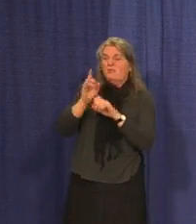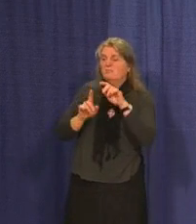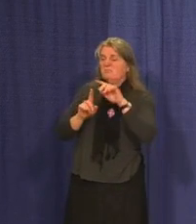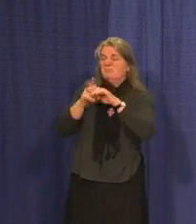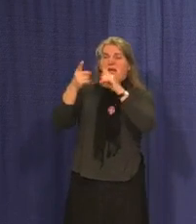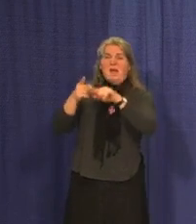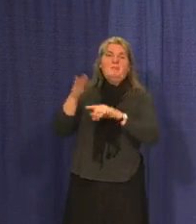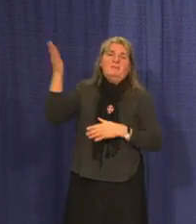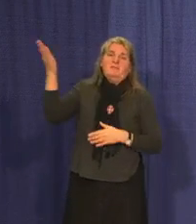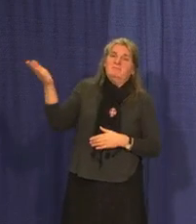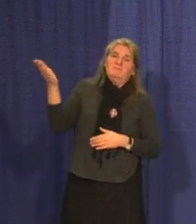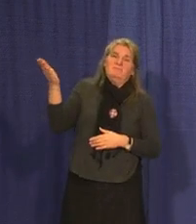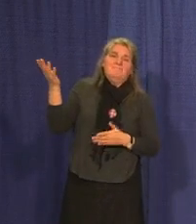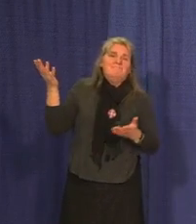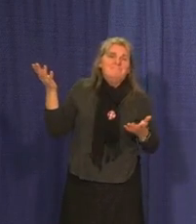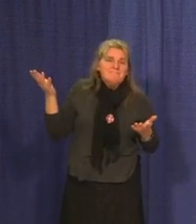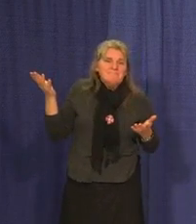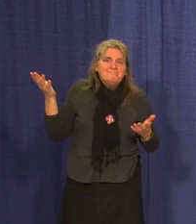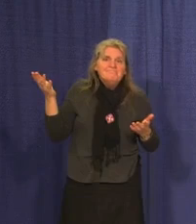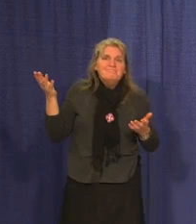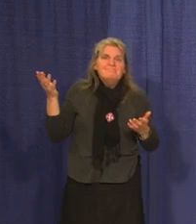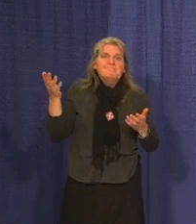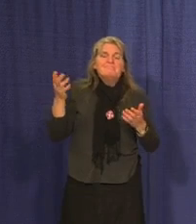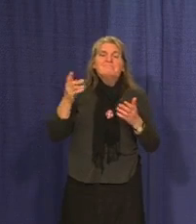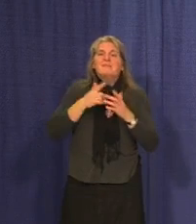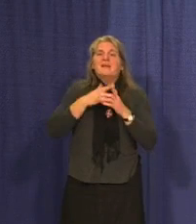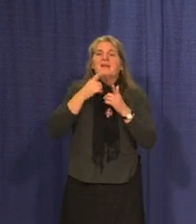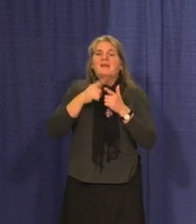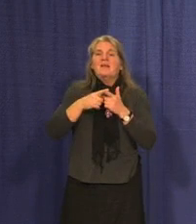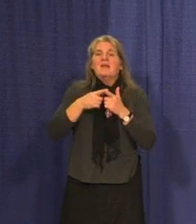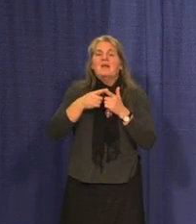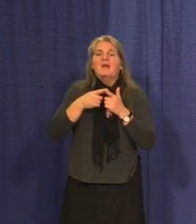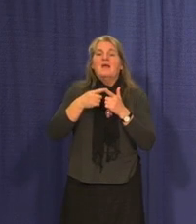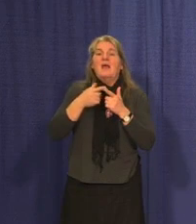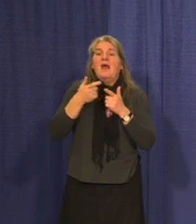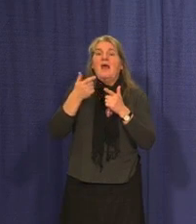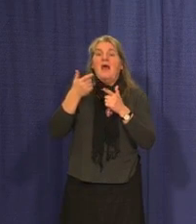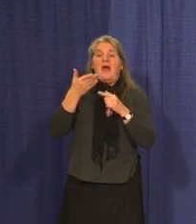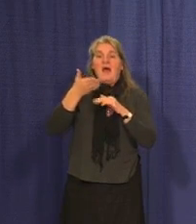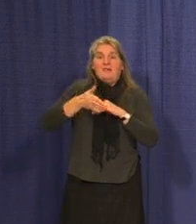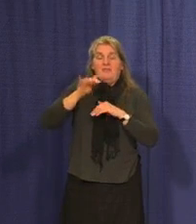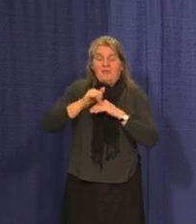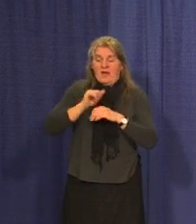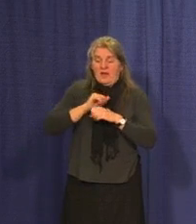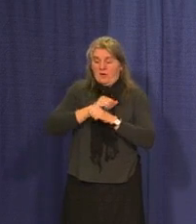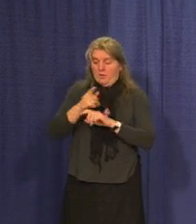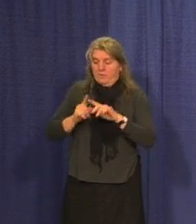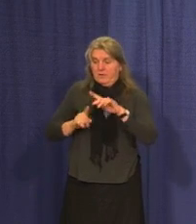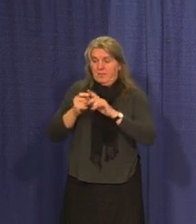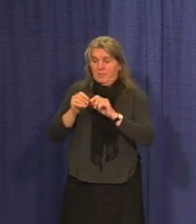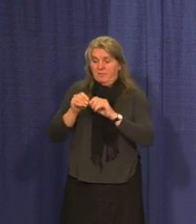measures, the ability for COVID inadvertently to enter.